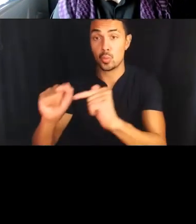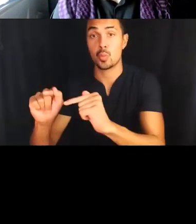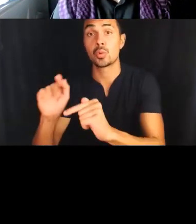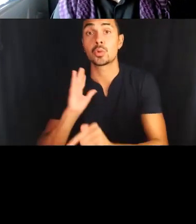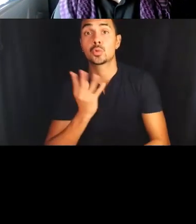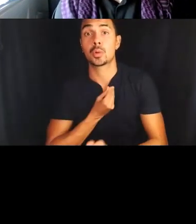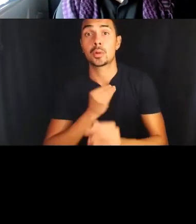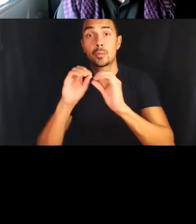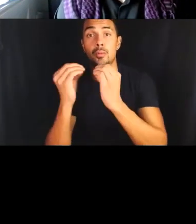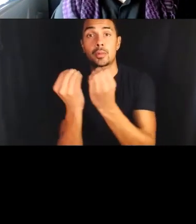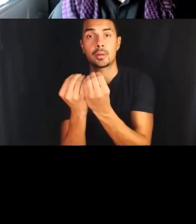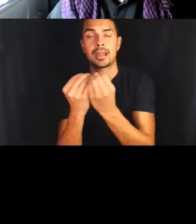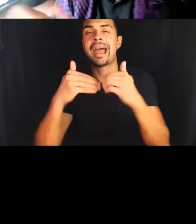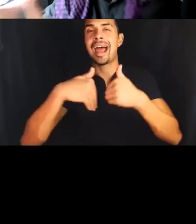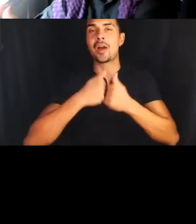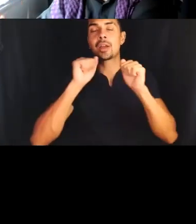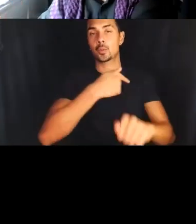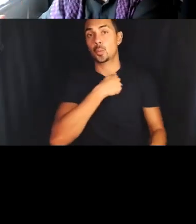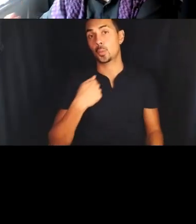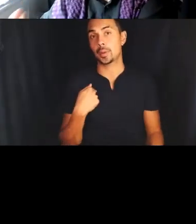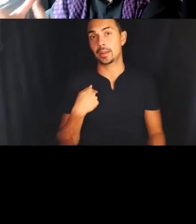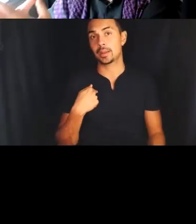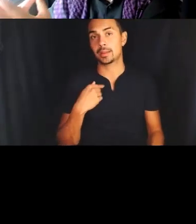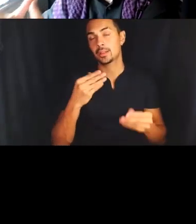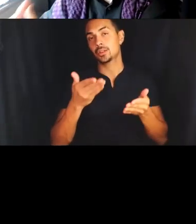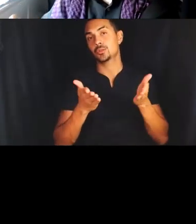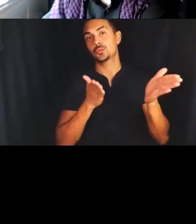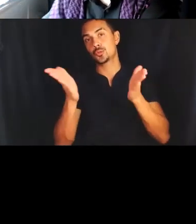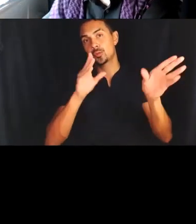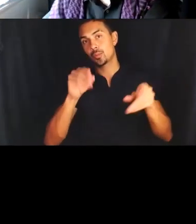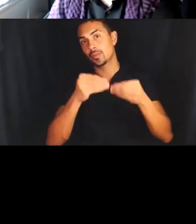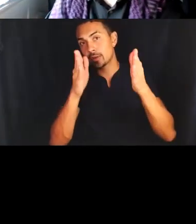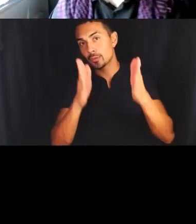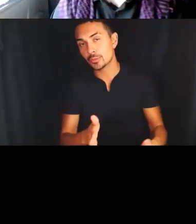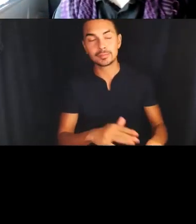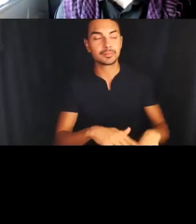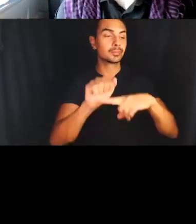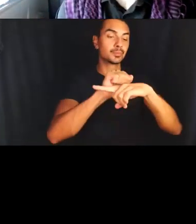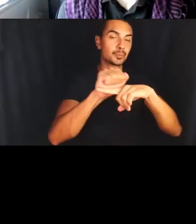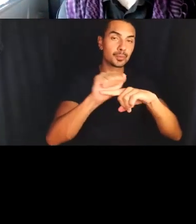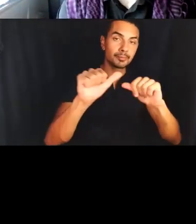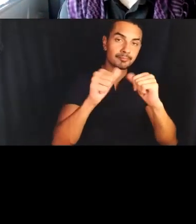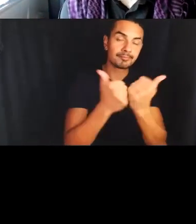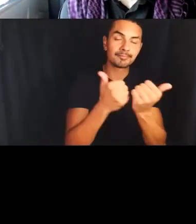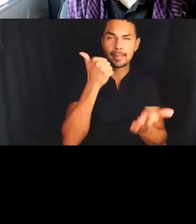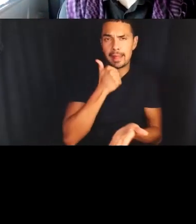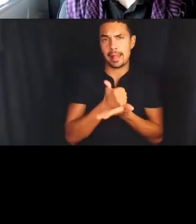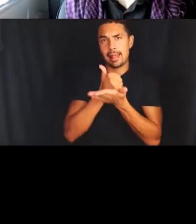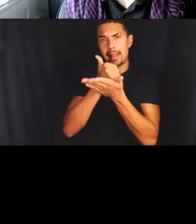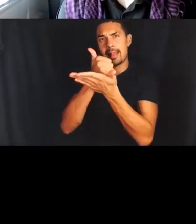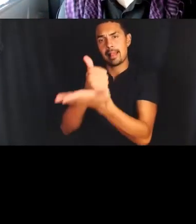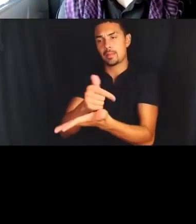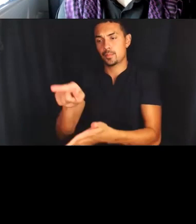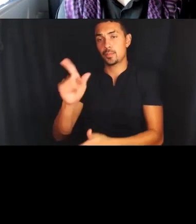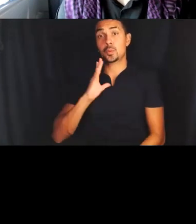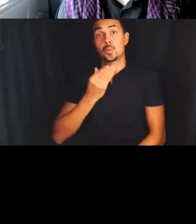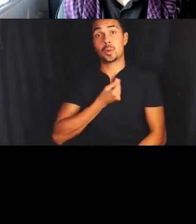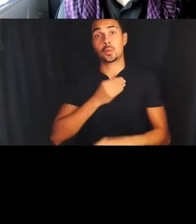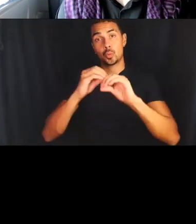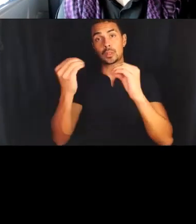how can we, victim service providers, training agencies, help those those trans organizations become